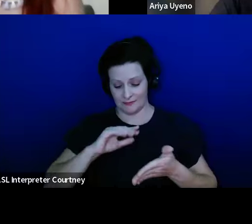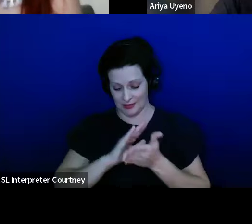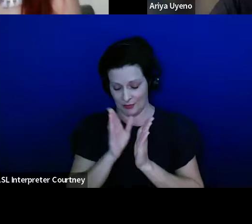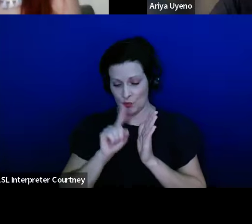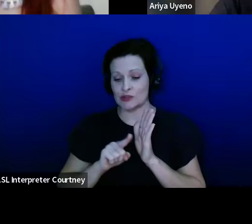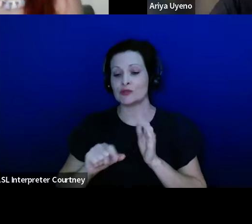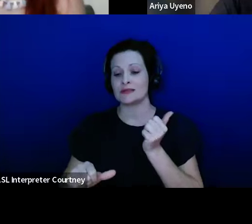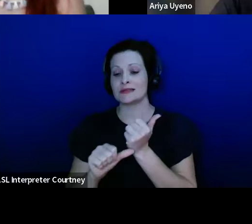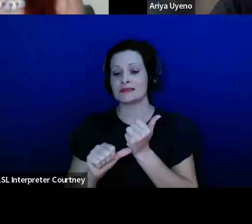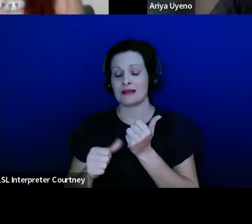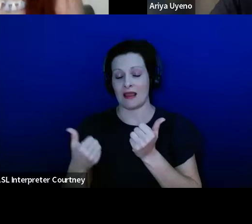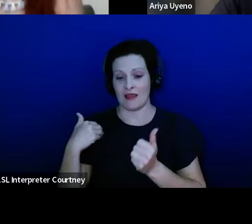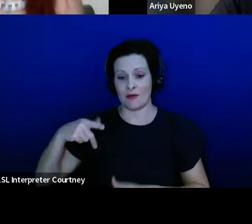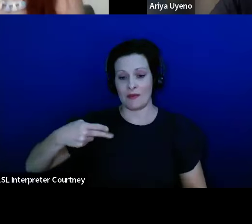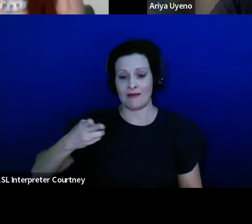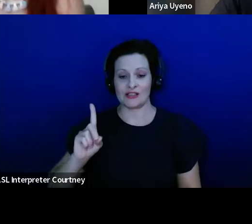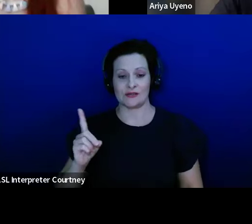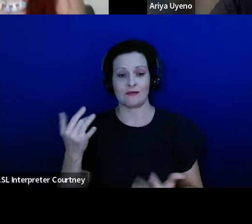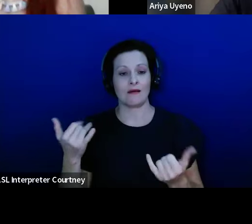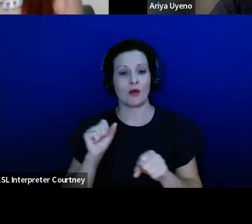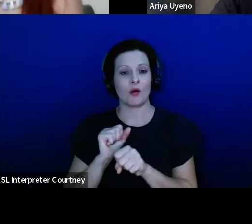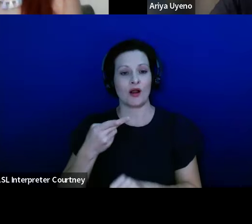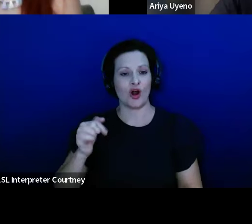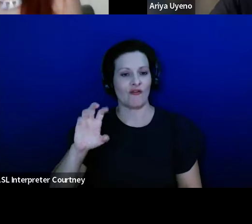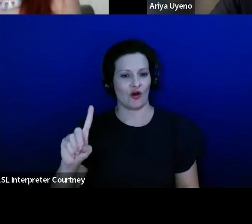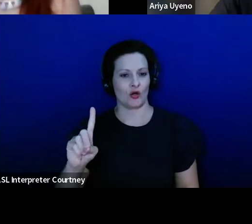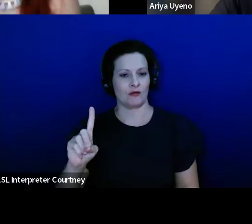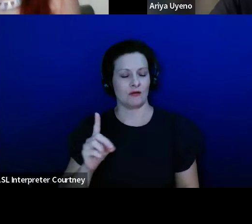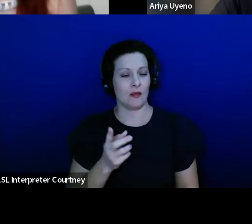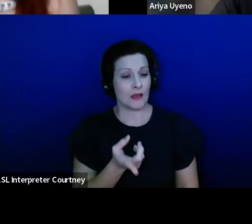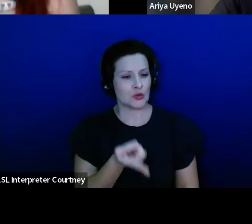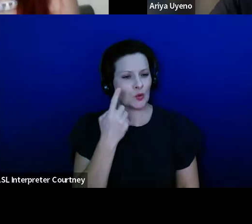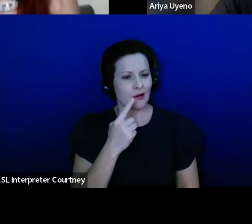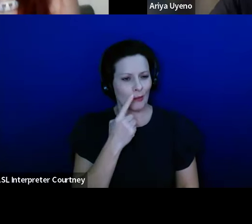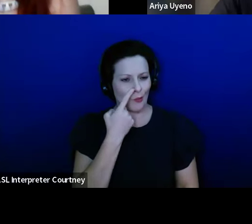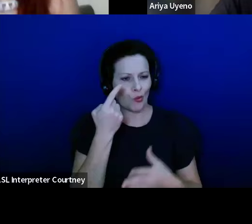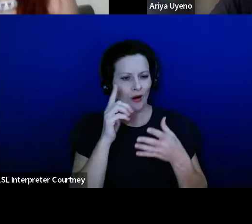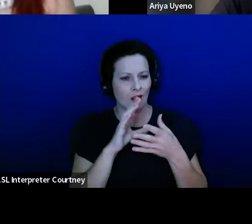a Ph.D. and now I work at Harvard. That is one, a boring story and two,